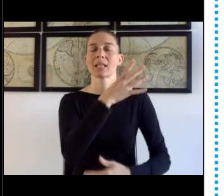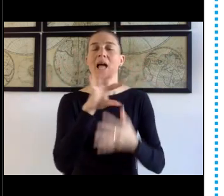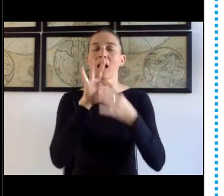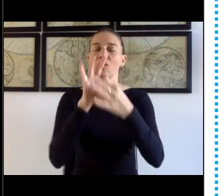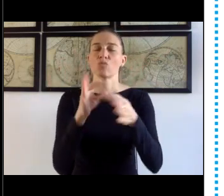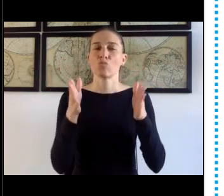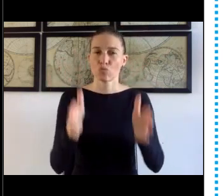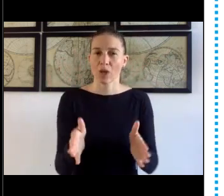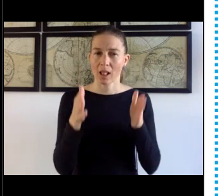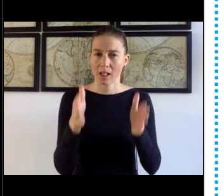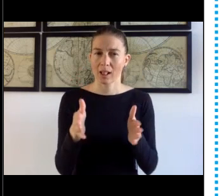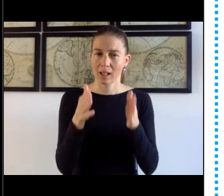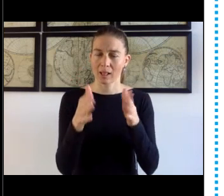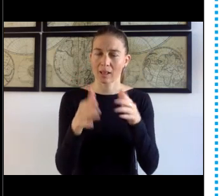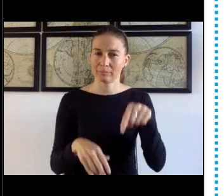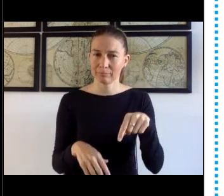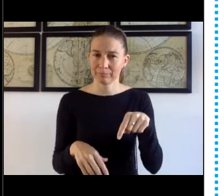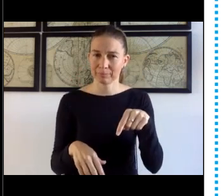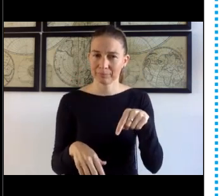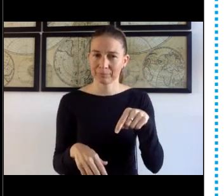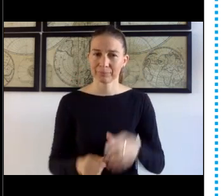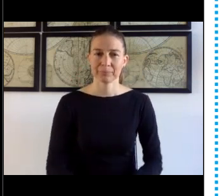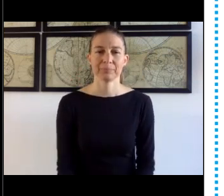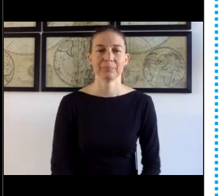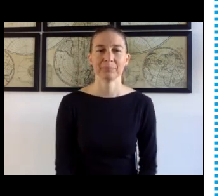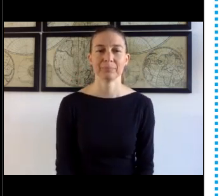that we are at the moment in an active legislative procedure.